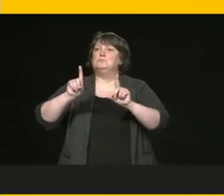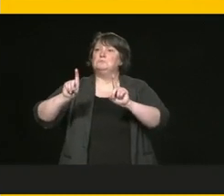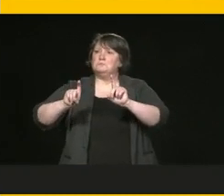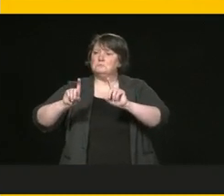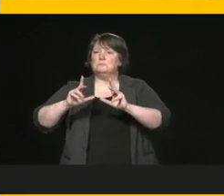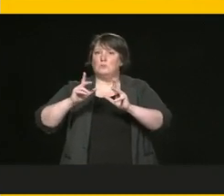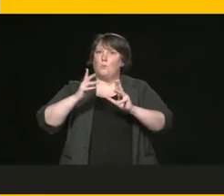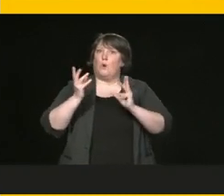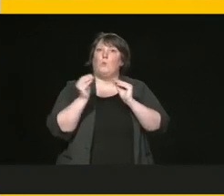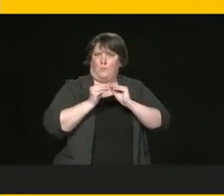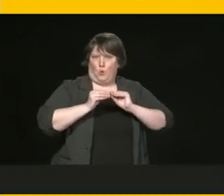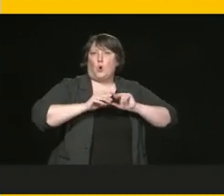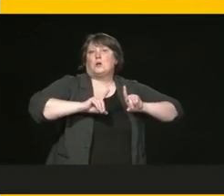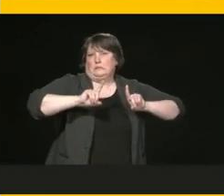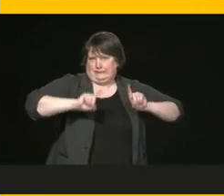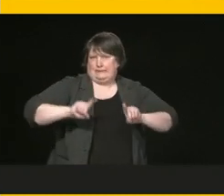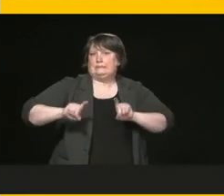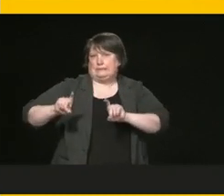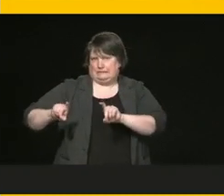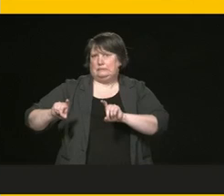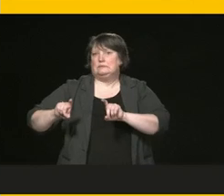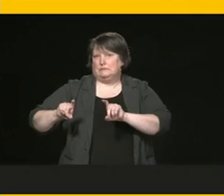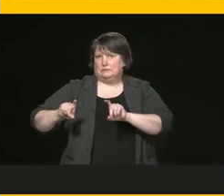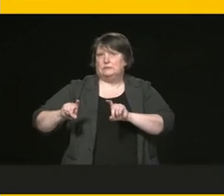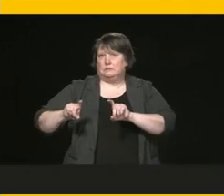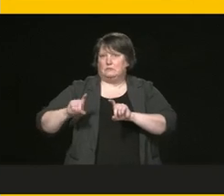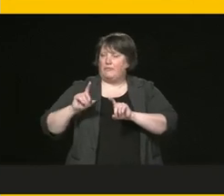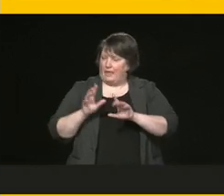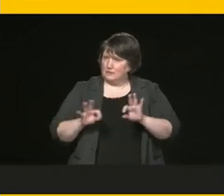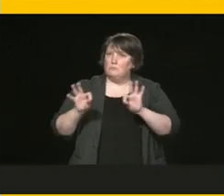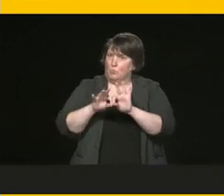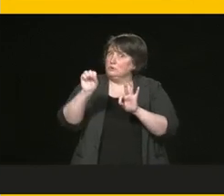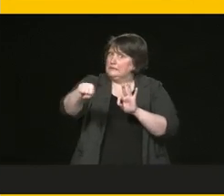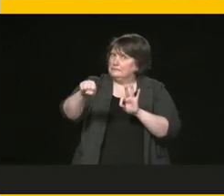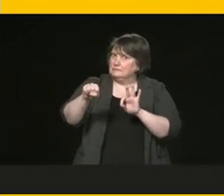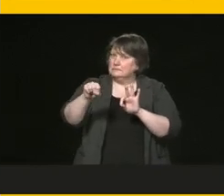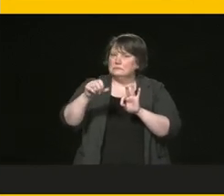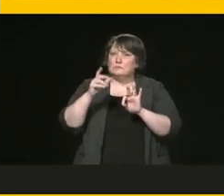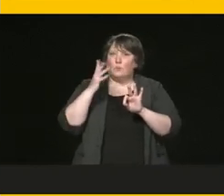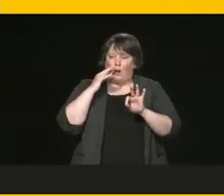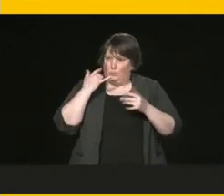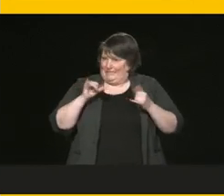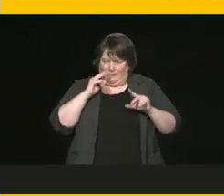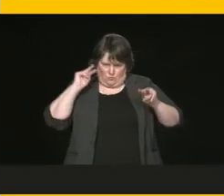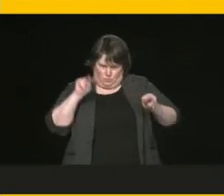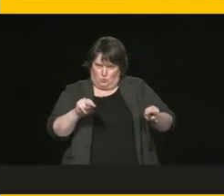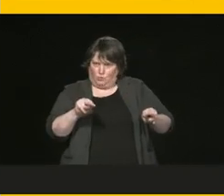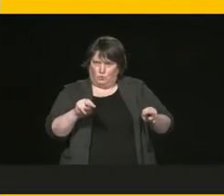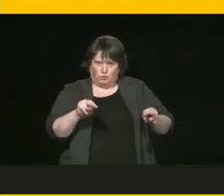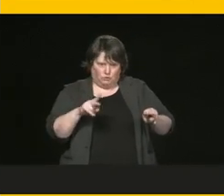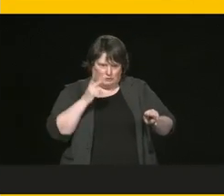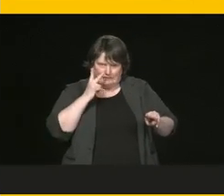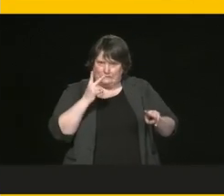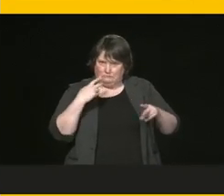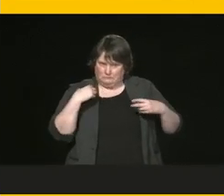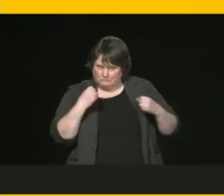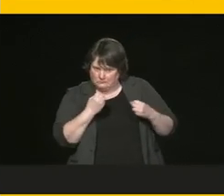OUR ECONOMY, MASSIVE, RAPID TESTING ON A VERY WIDE SCALE